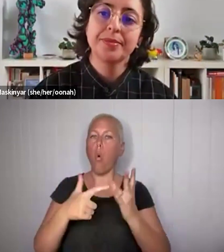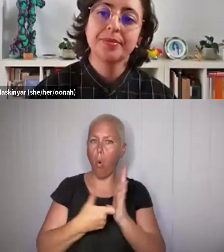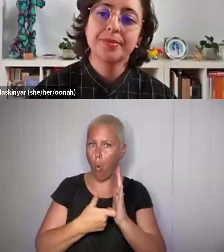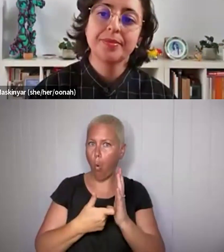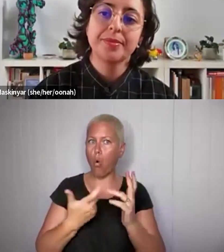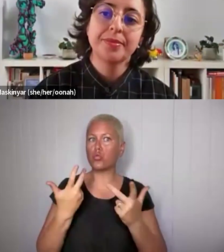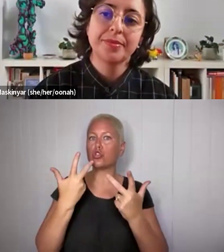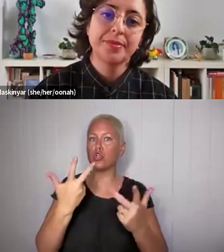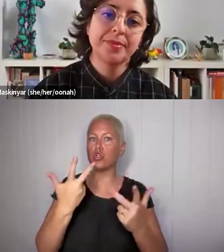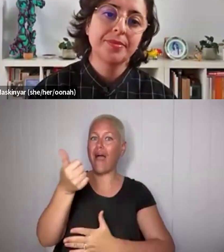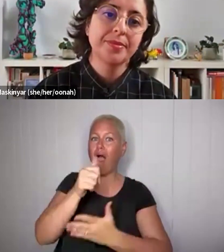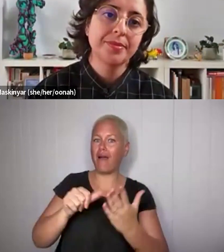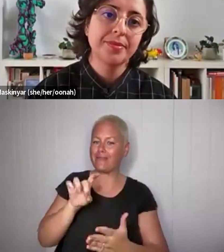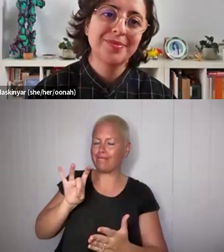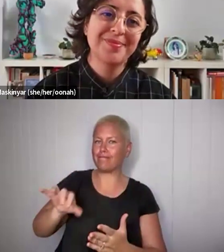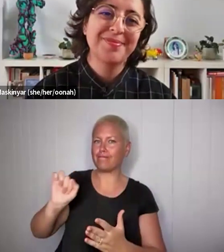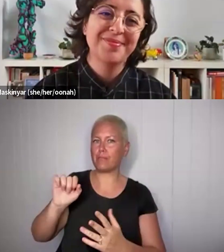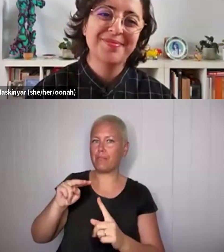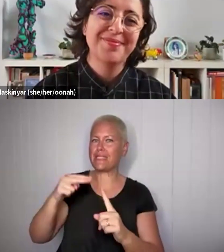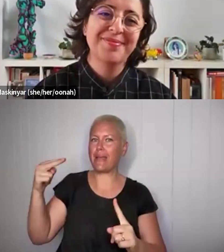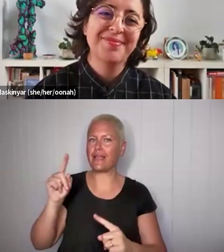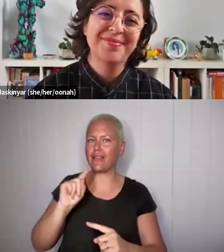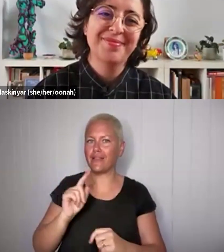artist's perspective two AusPost >> One of my favourite questions to do